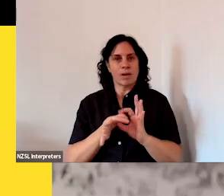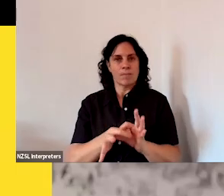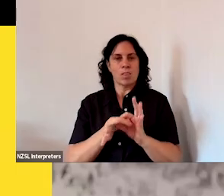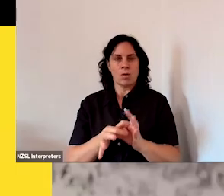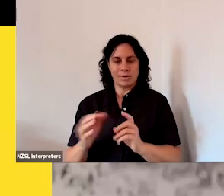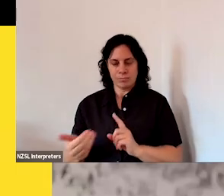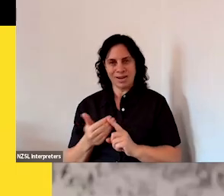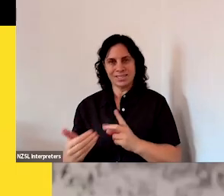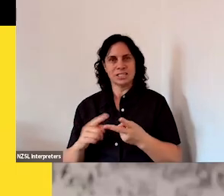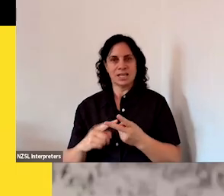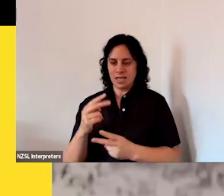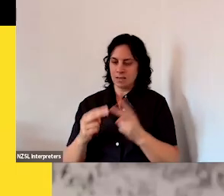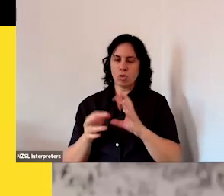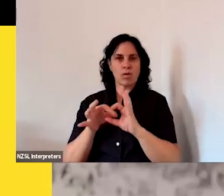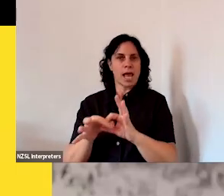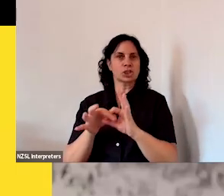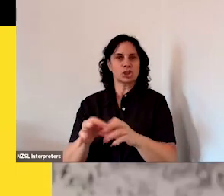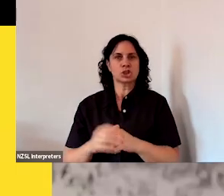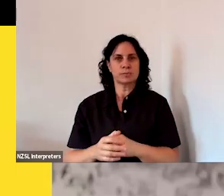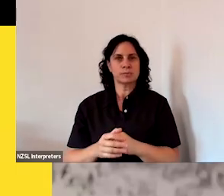that may help to promote young people's mental health outcomes.